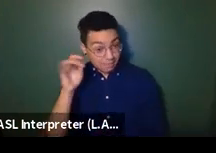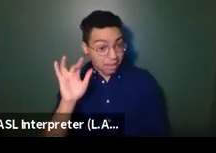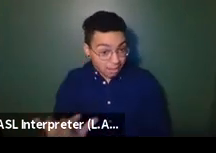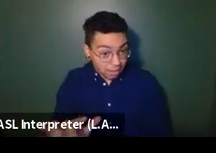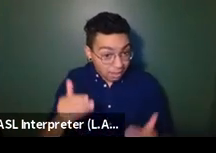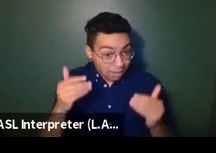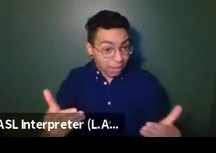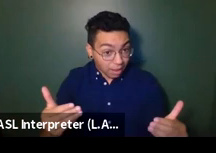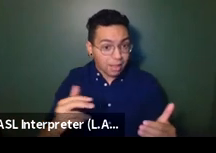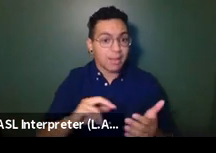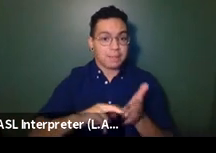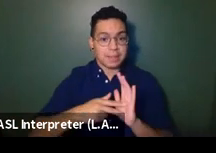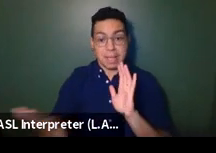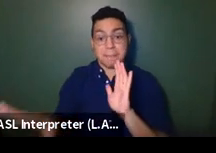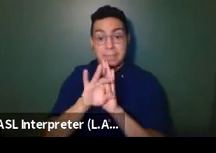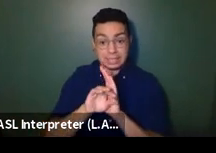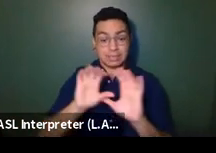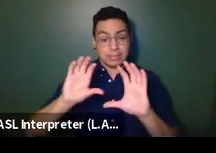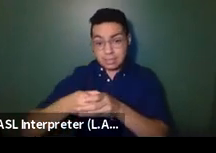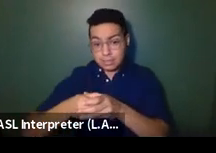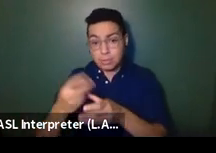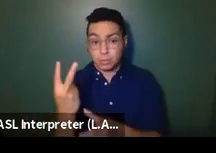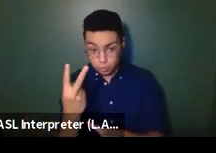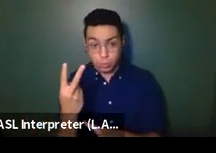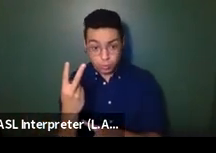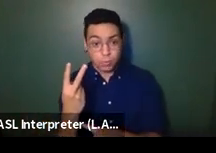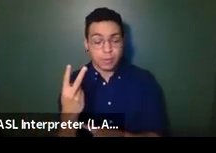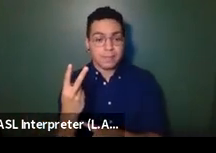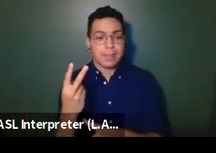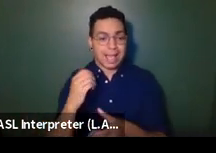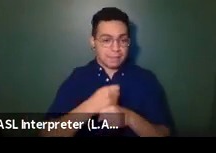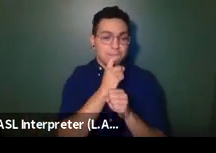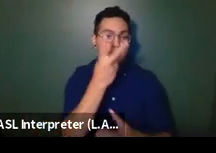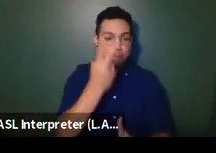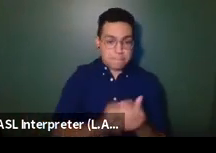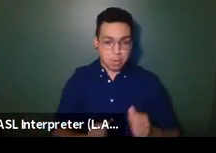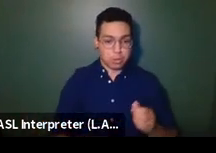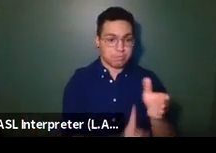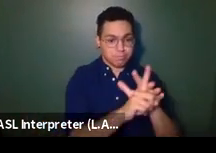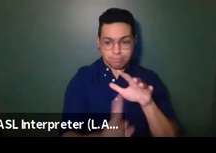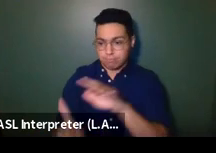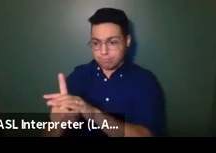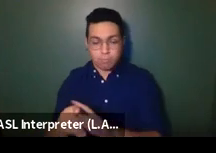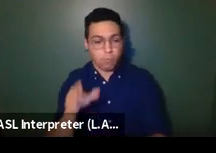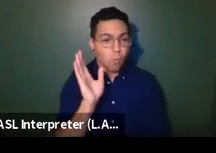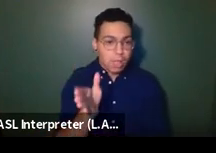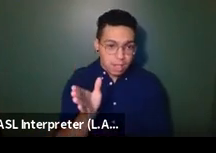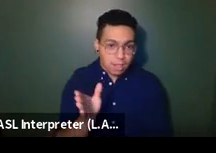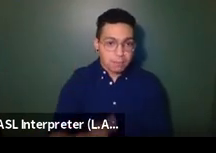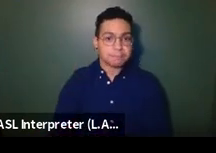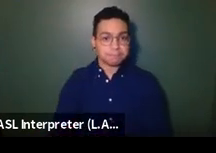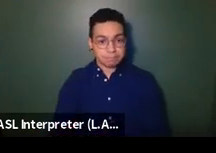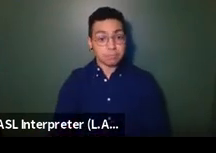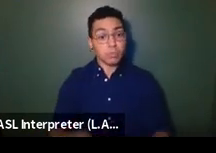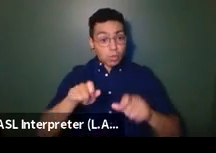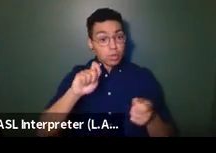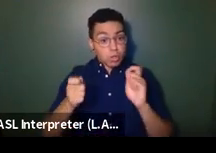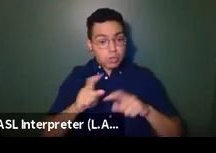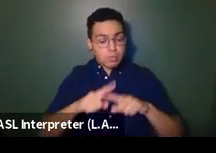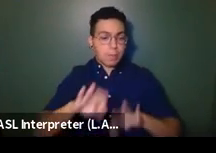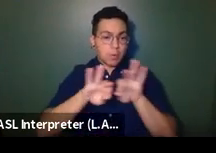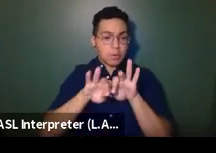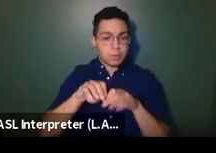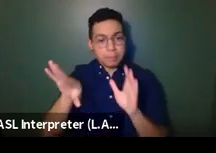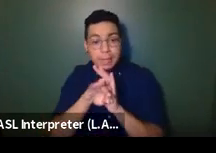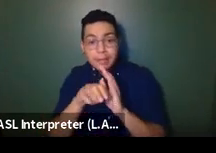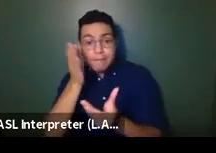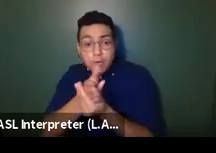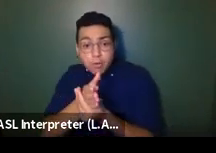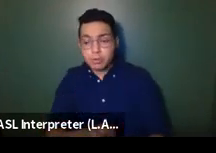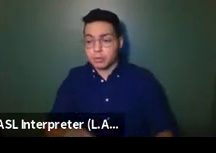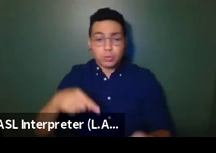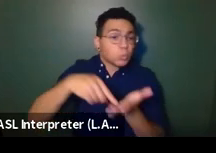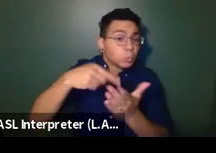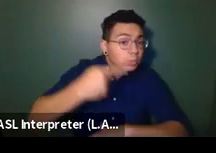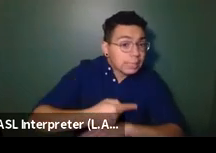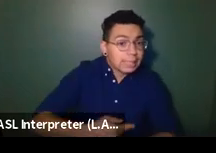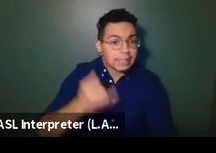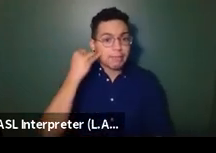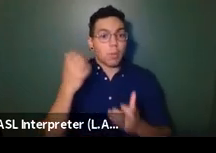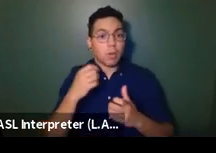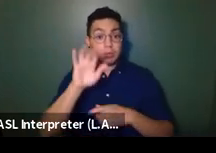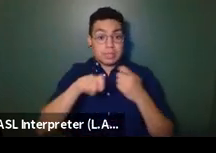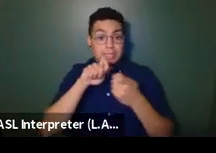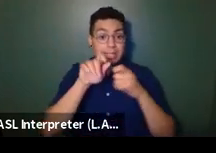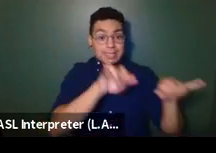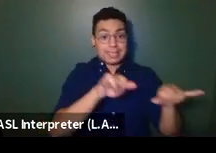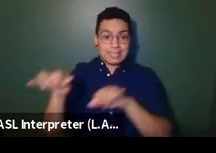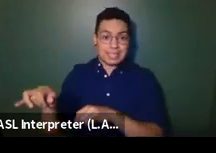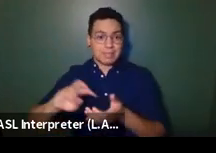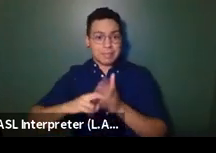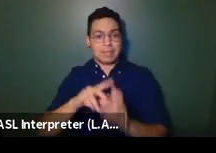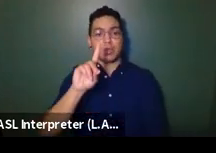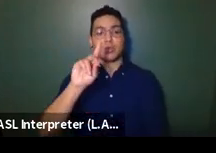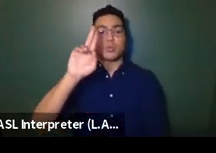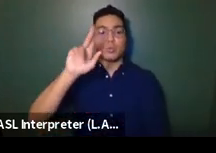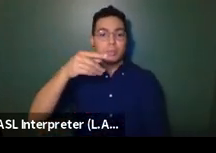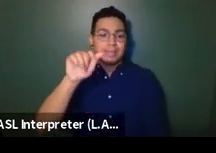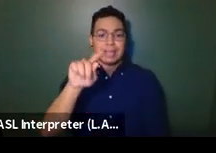ESD 189 - Amy Colburn: Click on that section two, I can now make sure that it goes into both sections so I could change. I just need to tell it what folder to go into due date. So I'd want to just, if I wanted to be exactly the same. I just need to duplicate the information that I put in